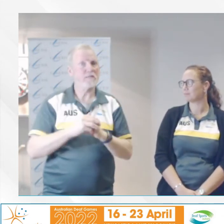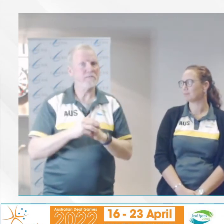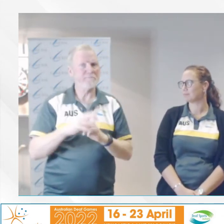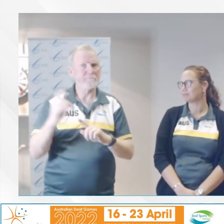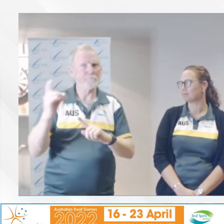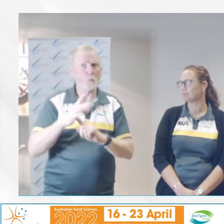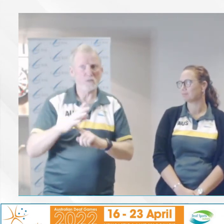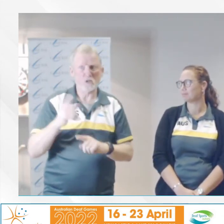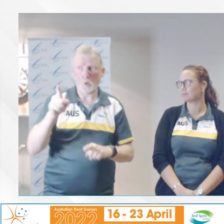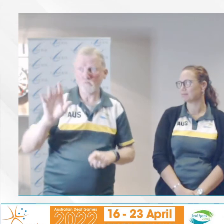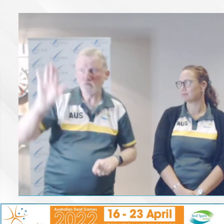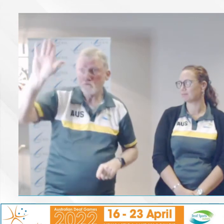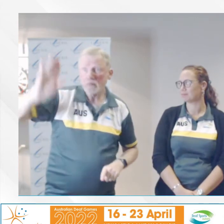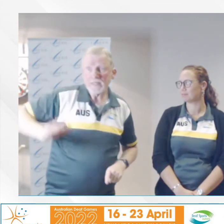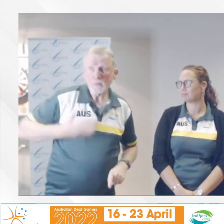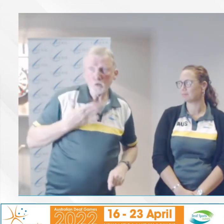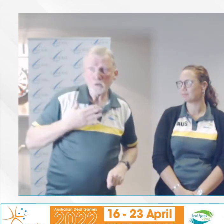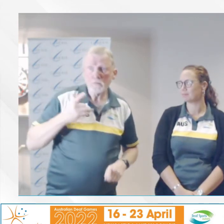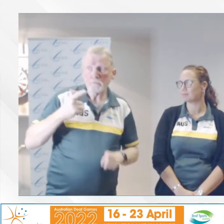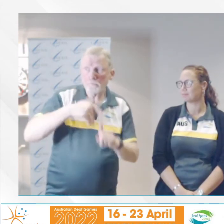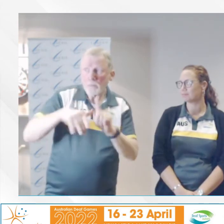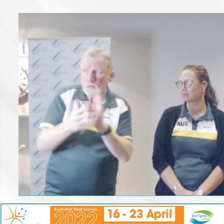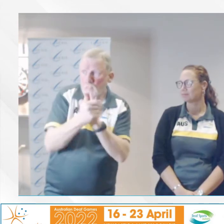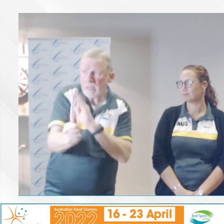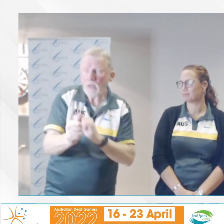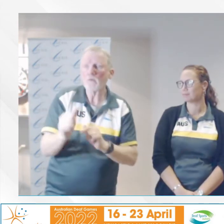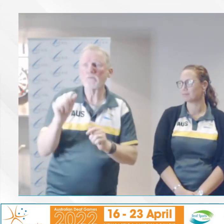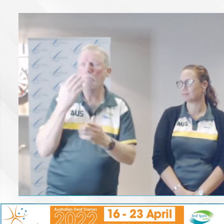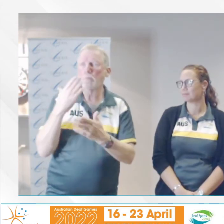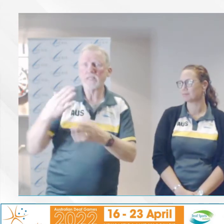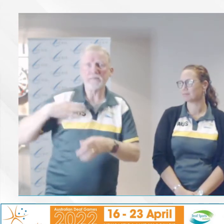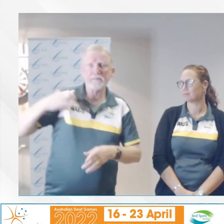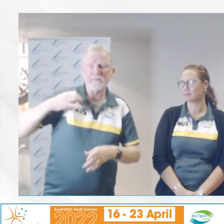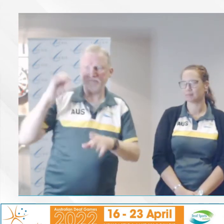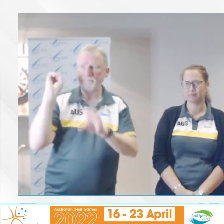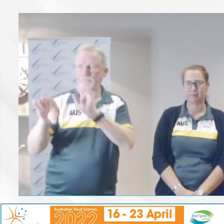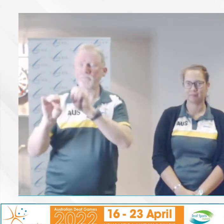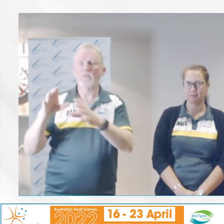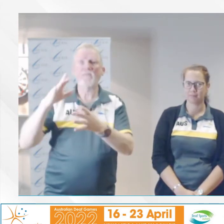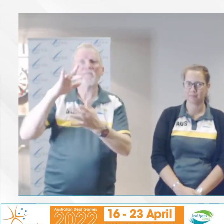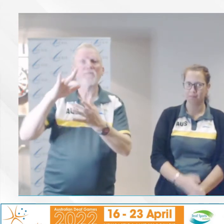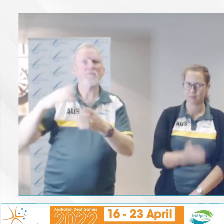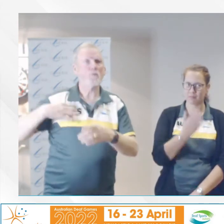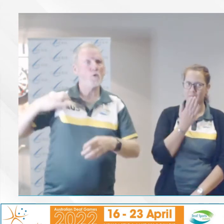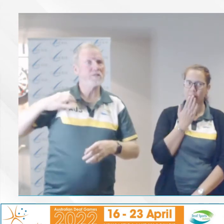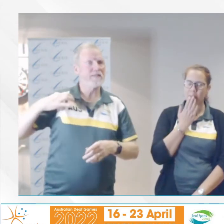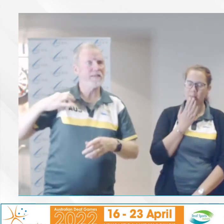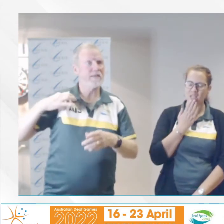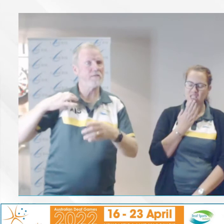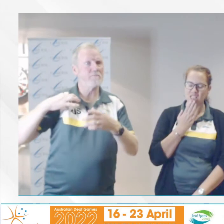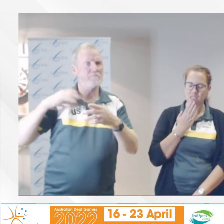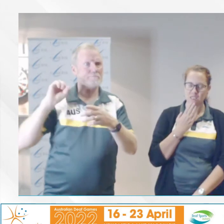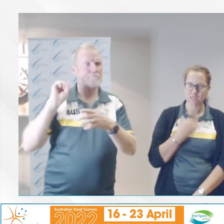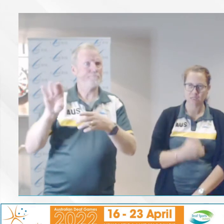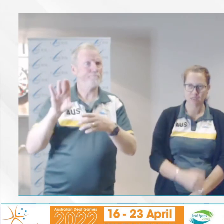as a media and communications team which is so vital to the games so if you've got skills in that area please do get in touch with lauren